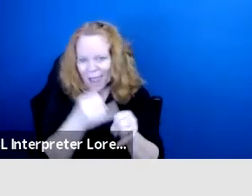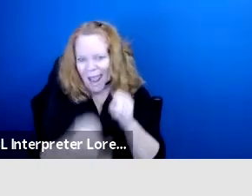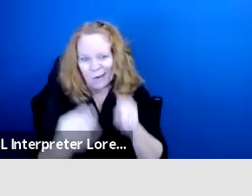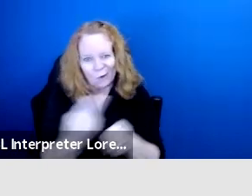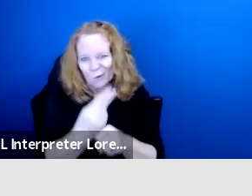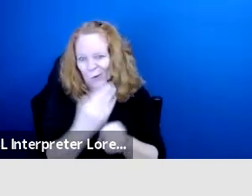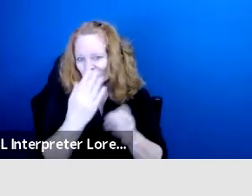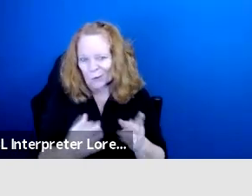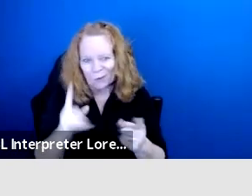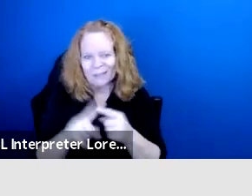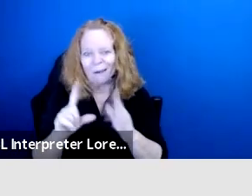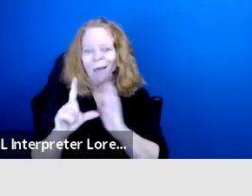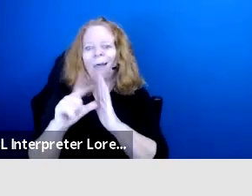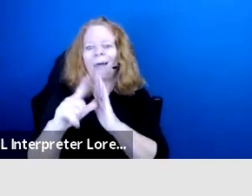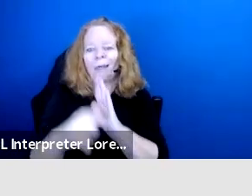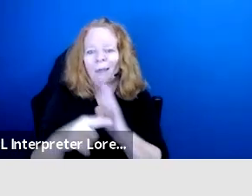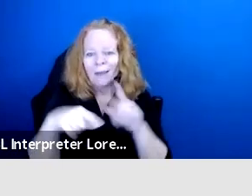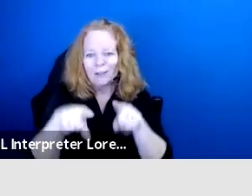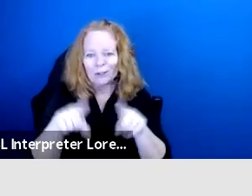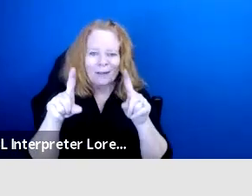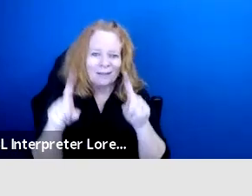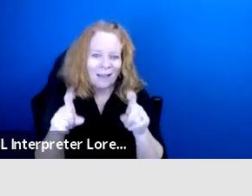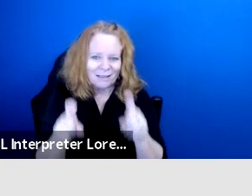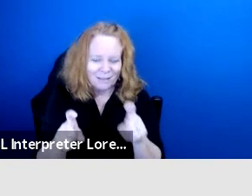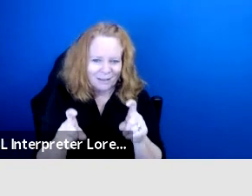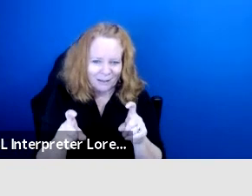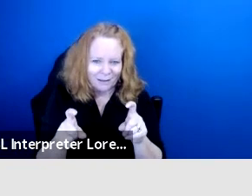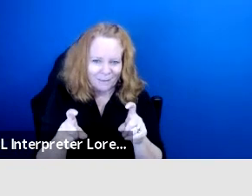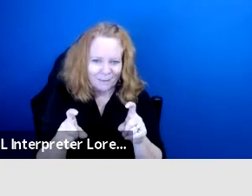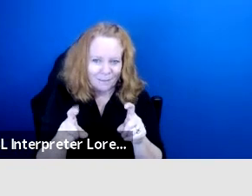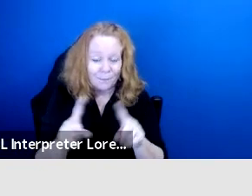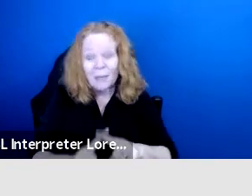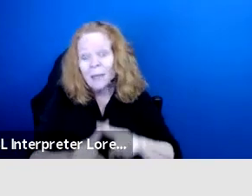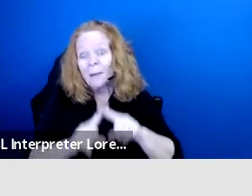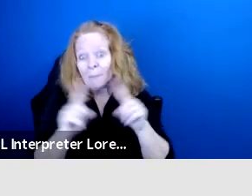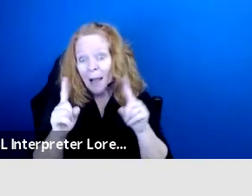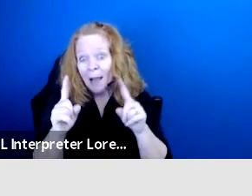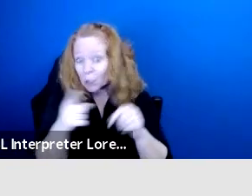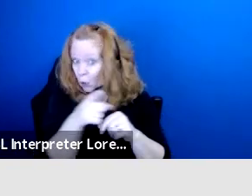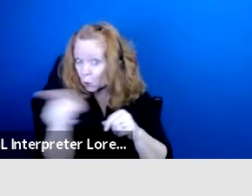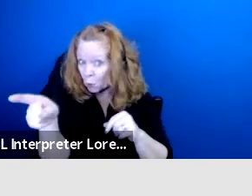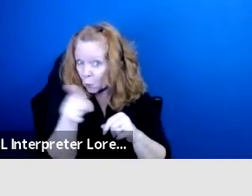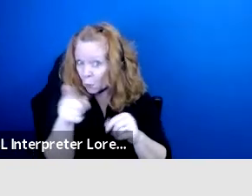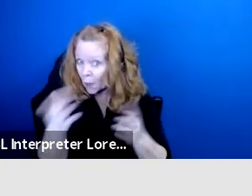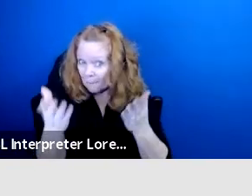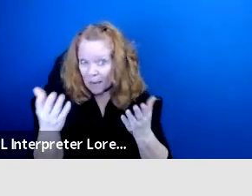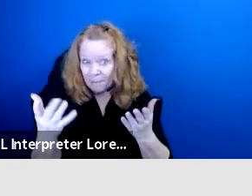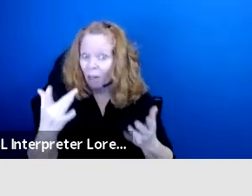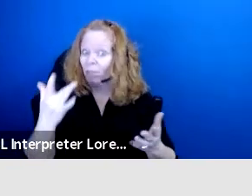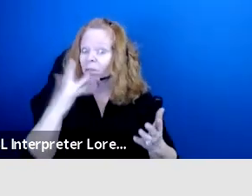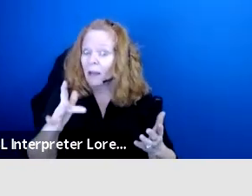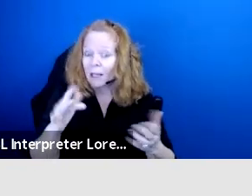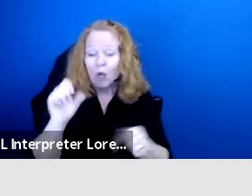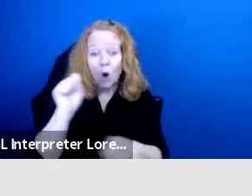got to the testing phase uh but you may have the advantage of working at a college or a university